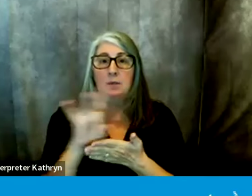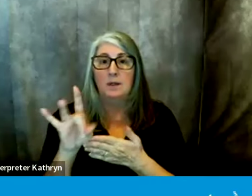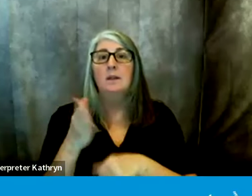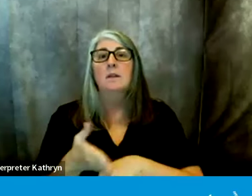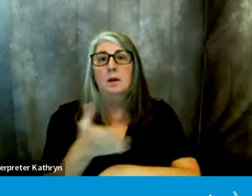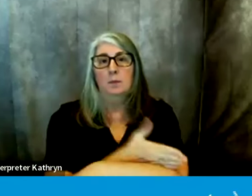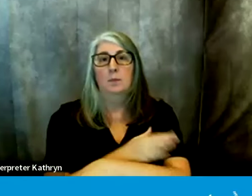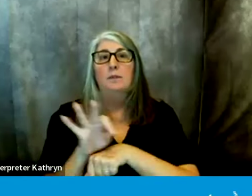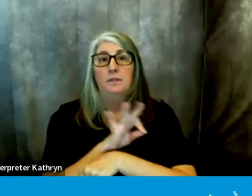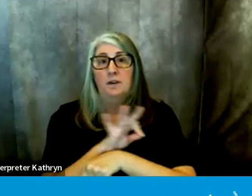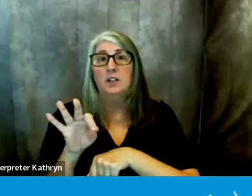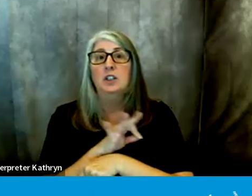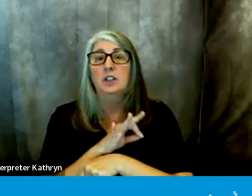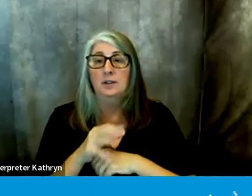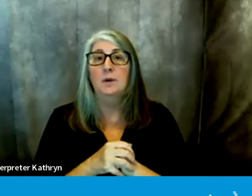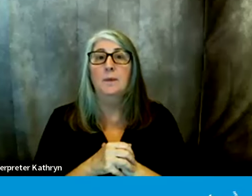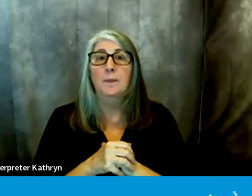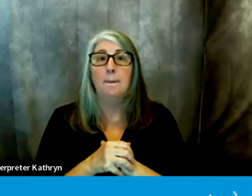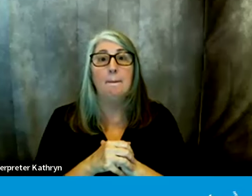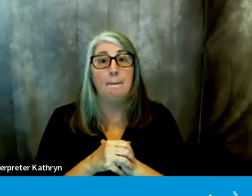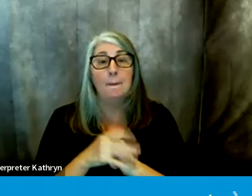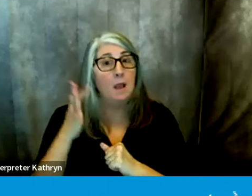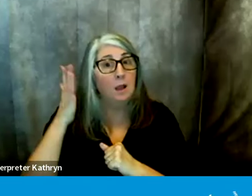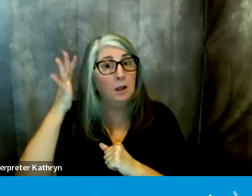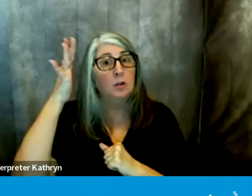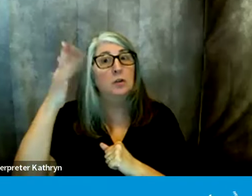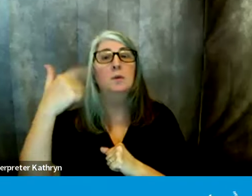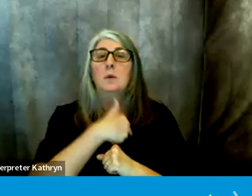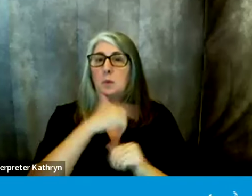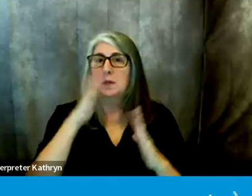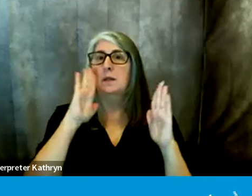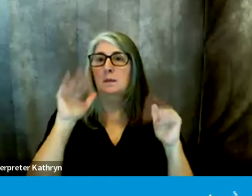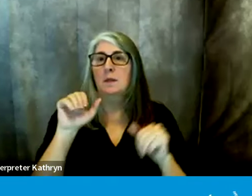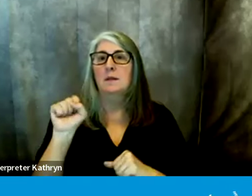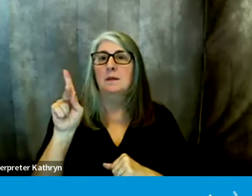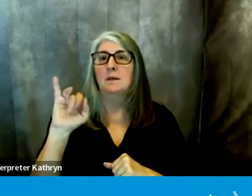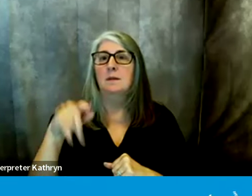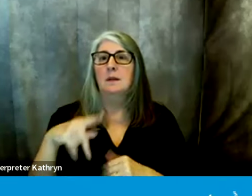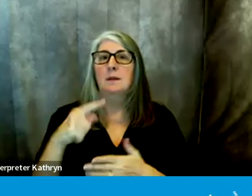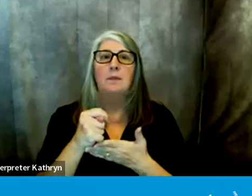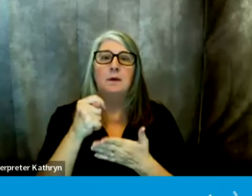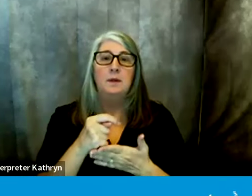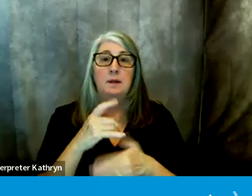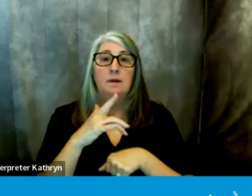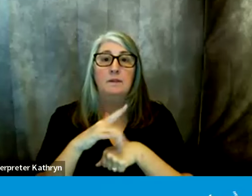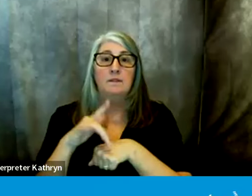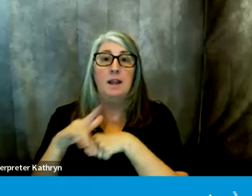So long-term, we do anticipate SCiP therapy being available to the adult population